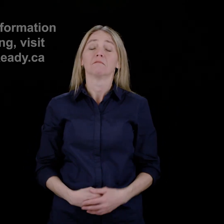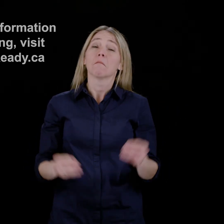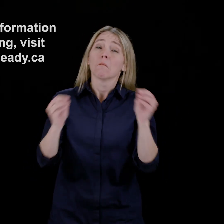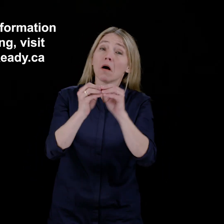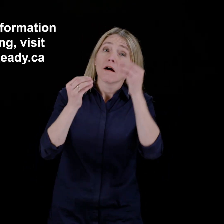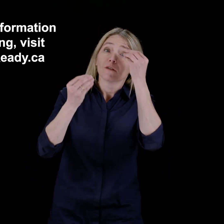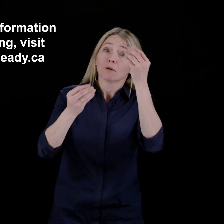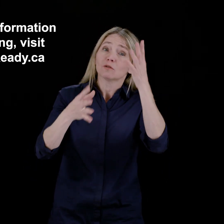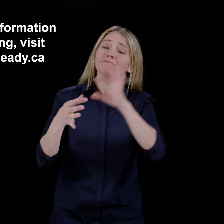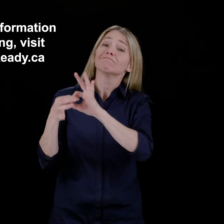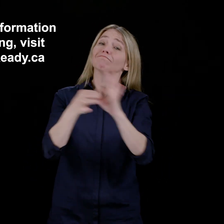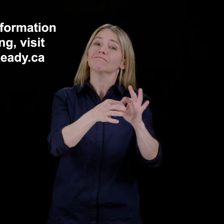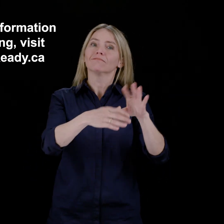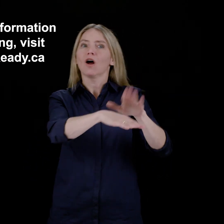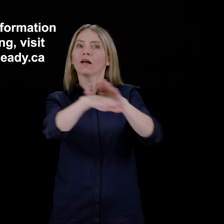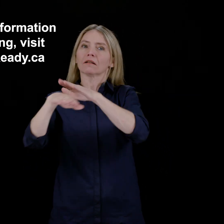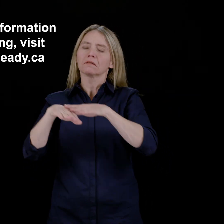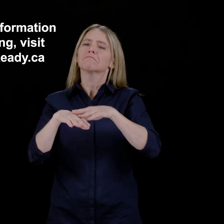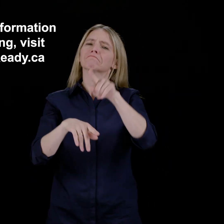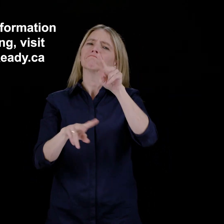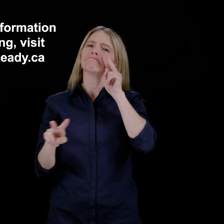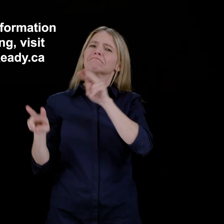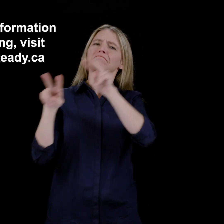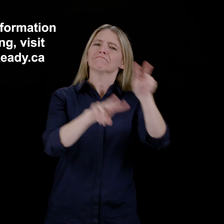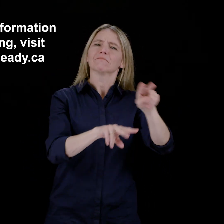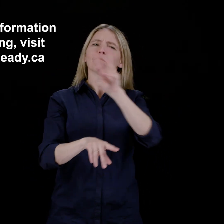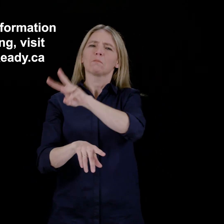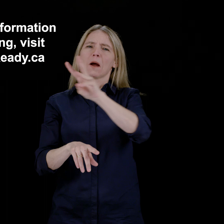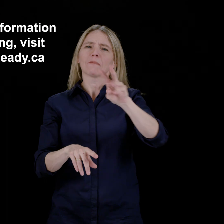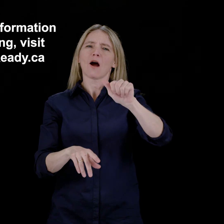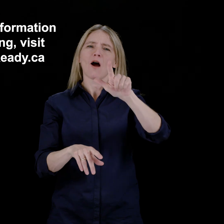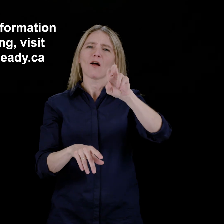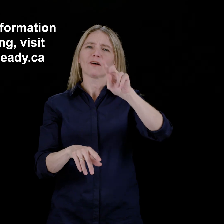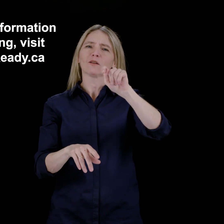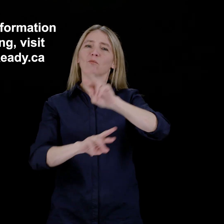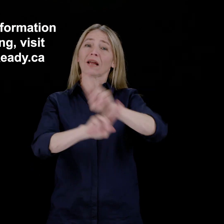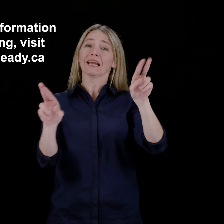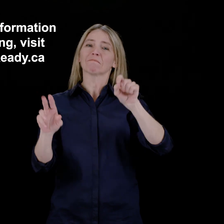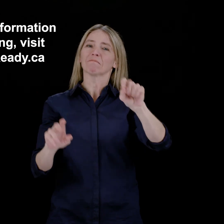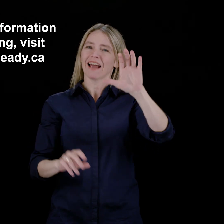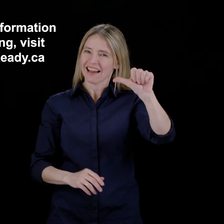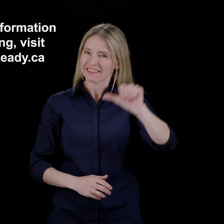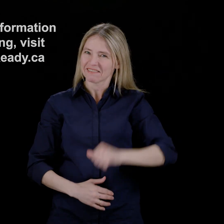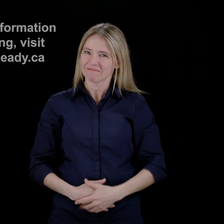For more information about alerting, visit www.AlertReady.ca